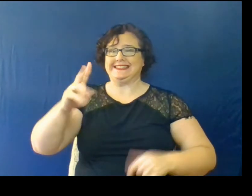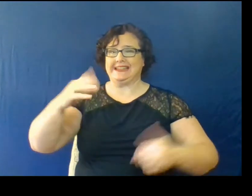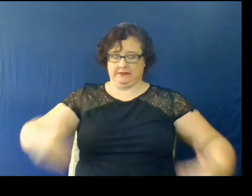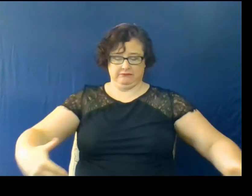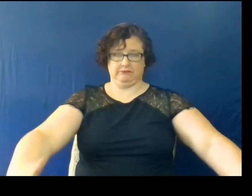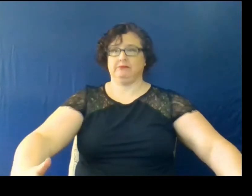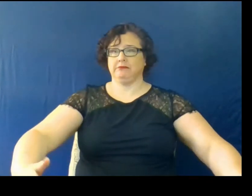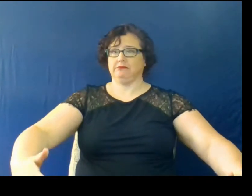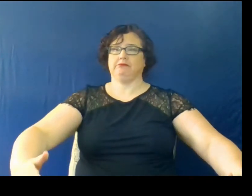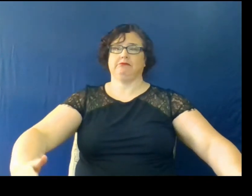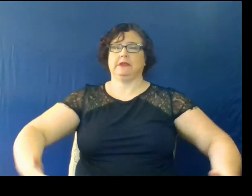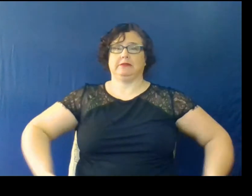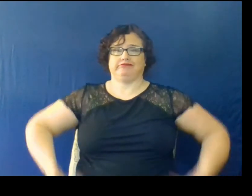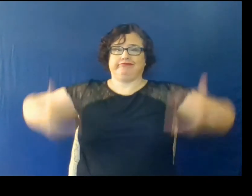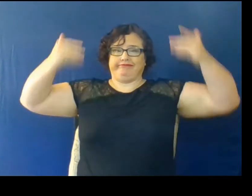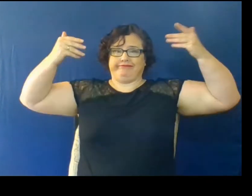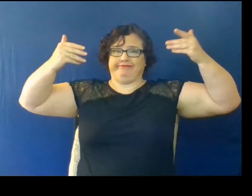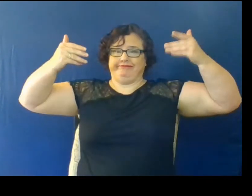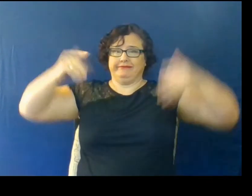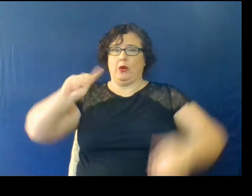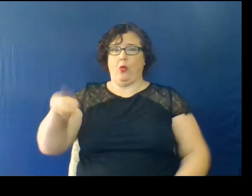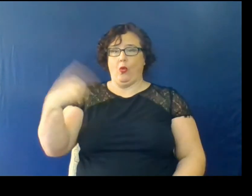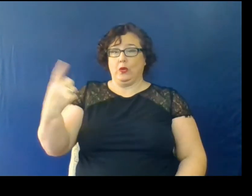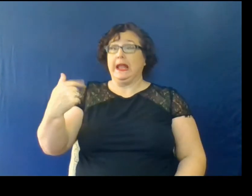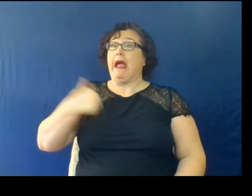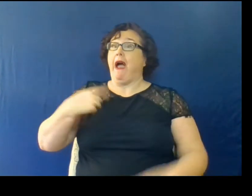right? Because I'm a wheelchair user and you wouldn't be able to know but I wanted to make